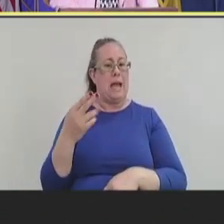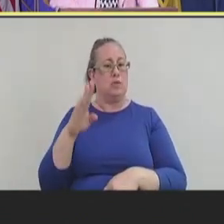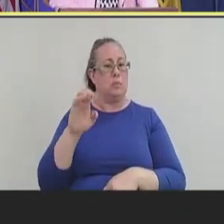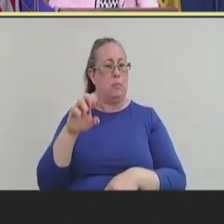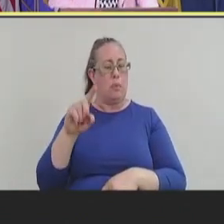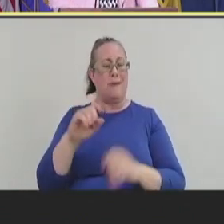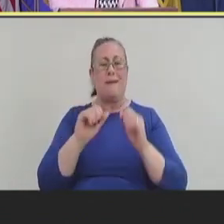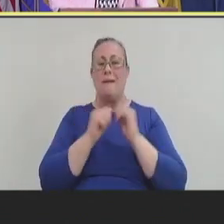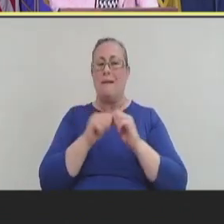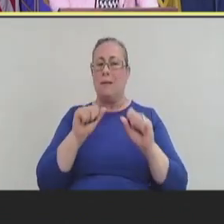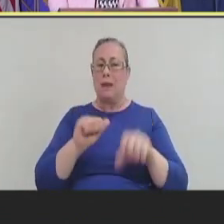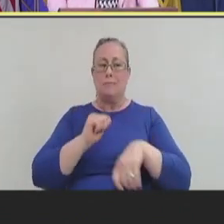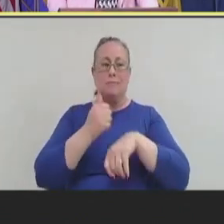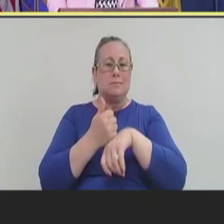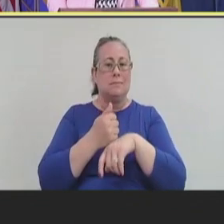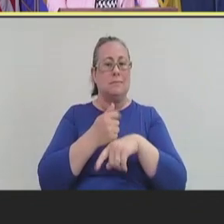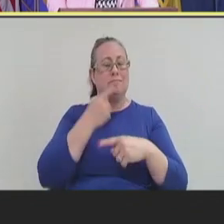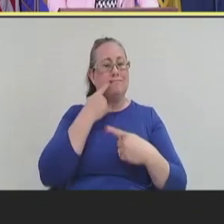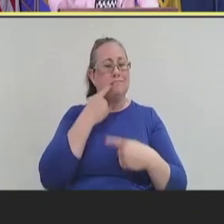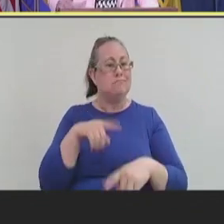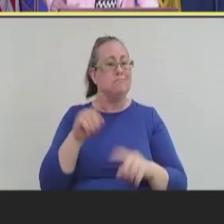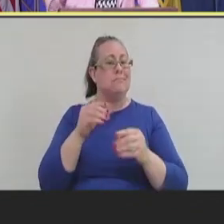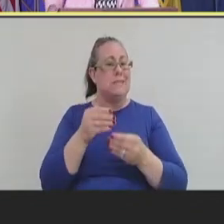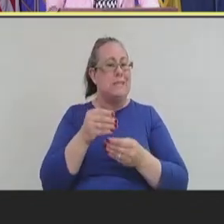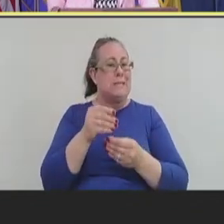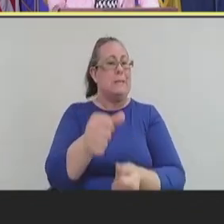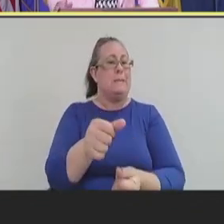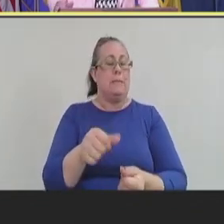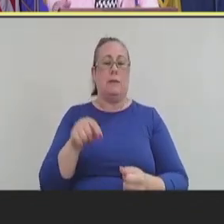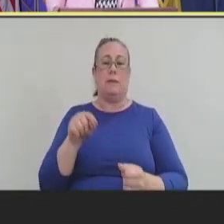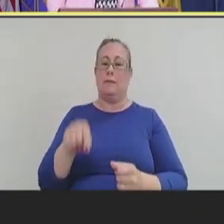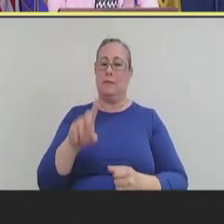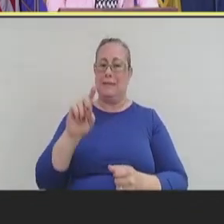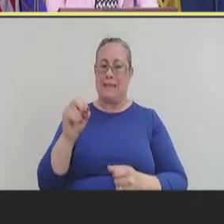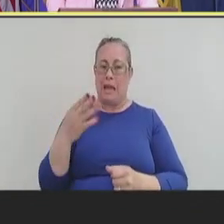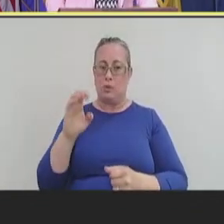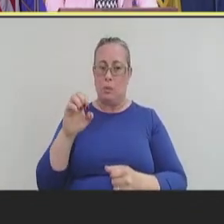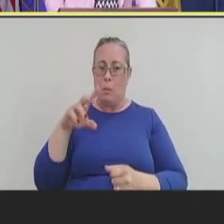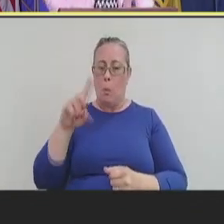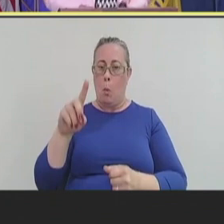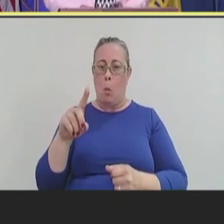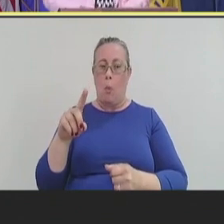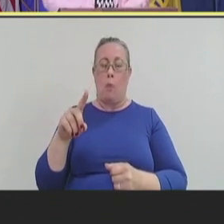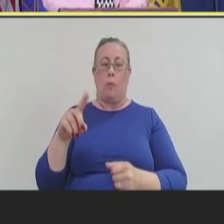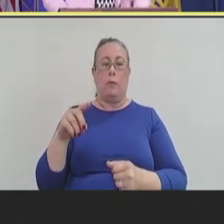and efficiently? They are time-consuming. We don't always have all of the great methodology behind